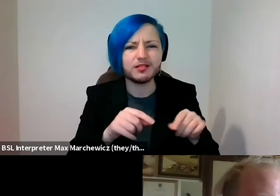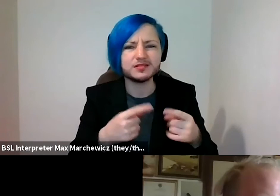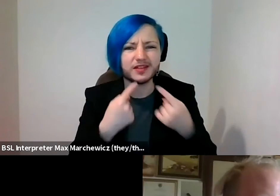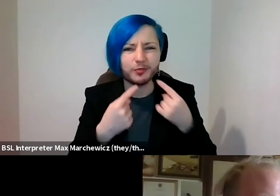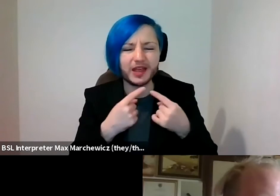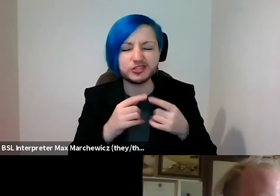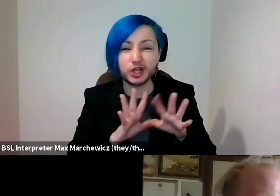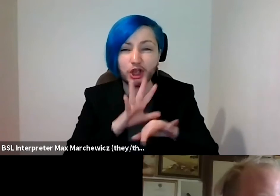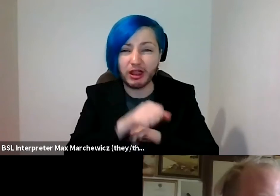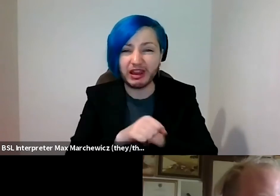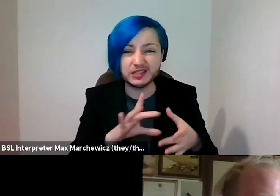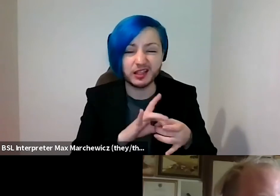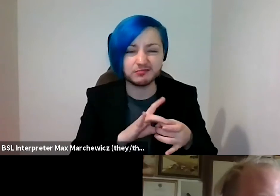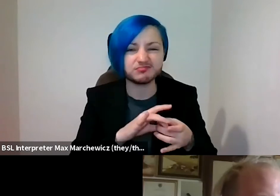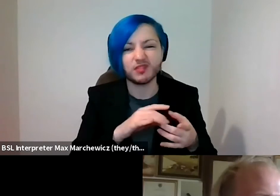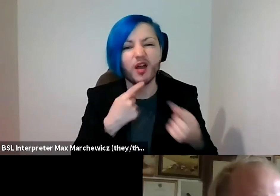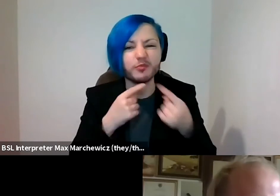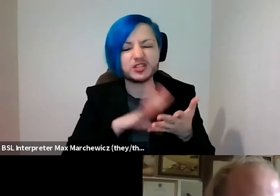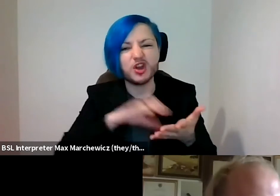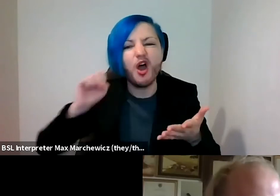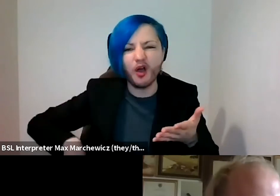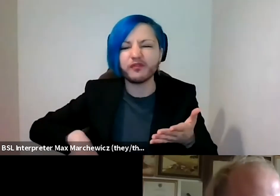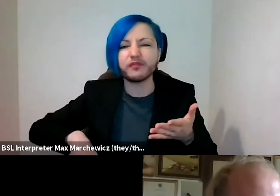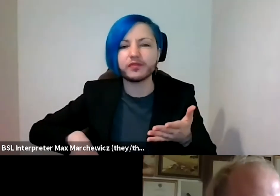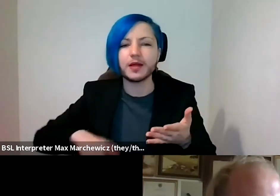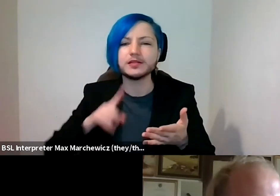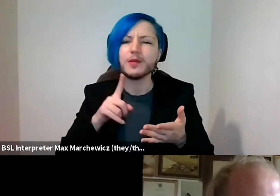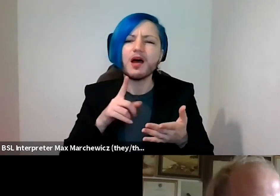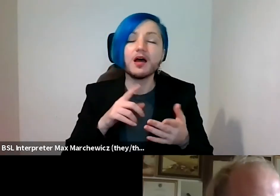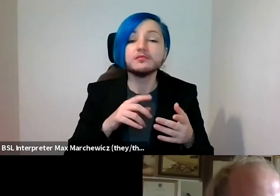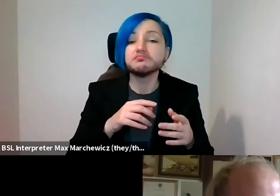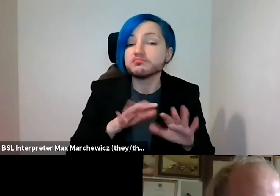And the labels were quite good, but they were perhaps a little bit narrow, just because some time had passed,